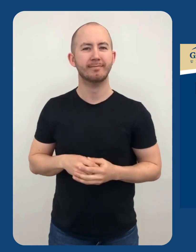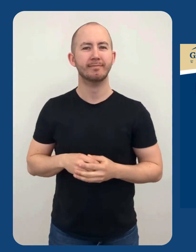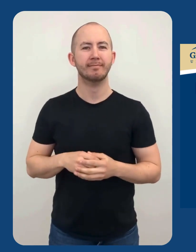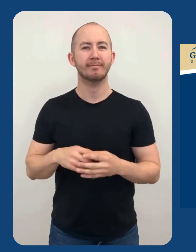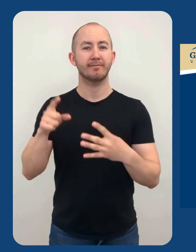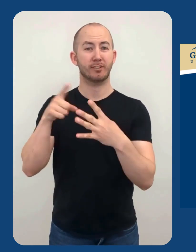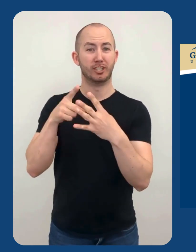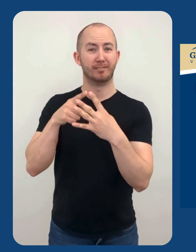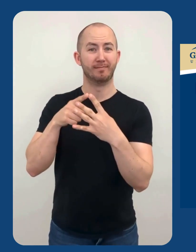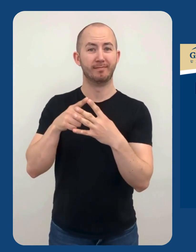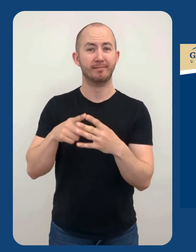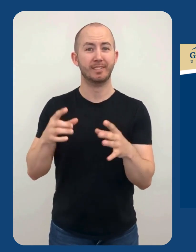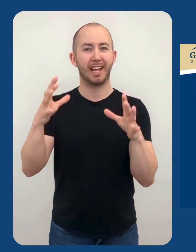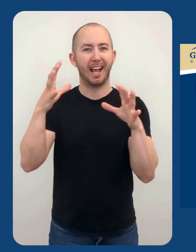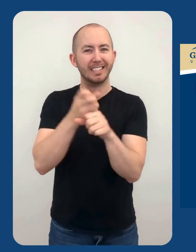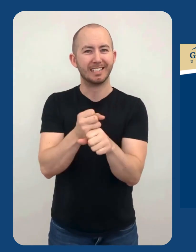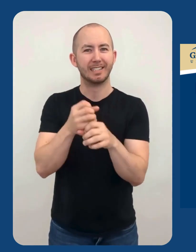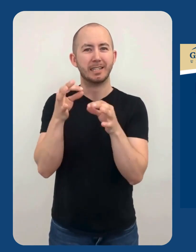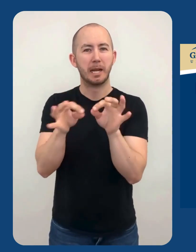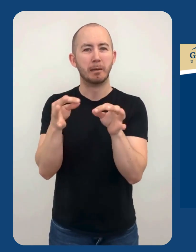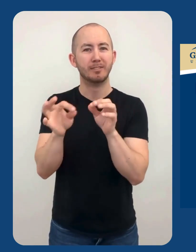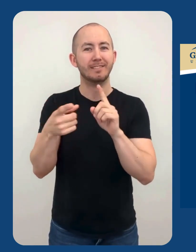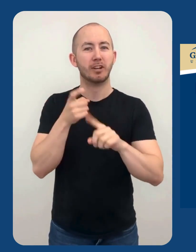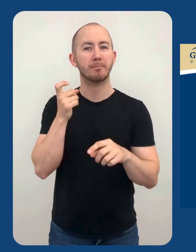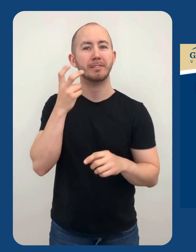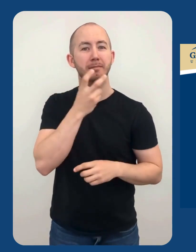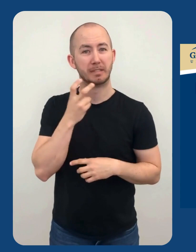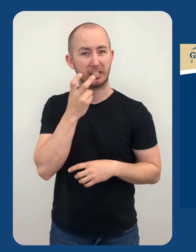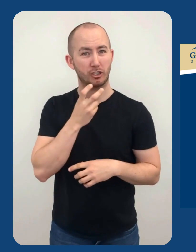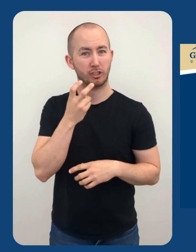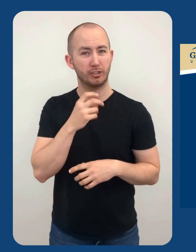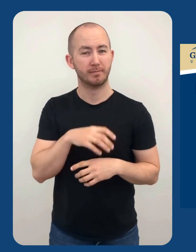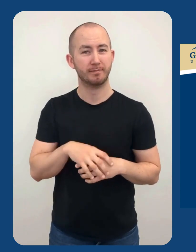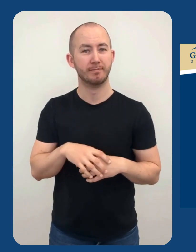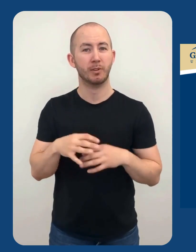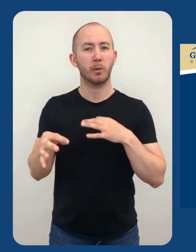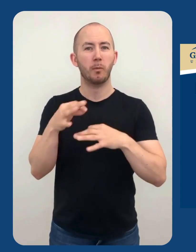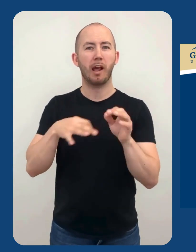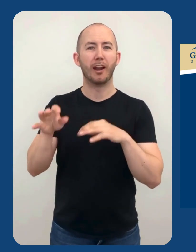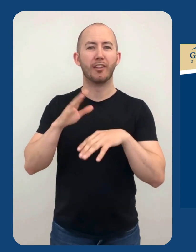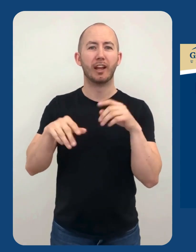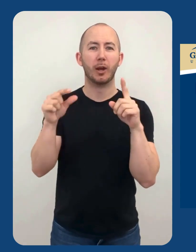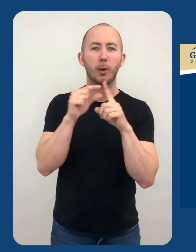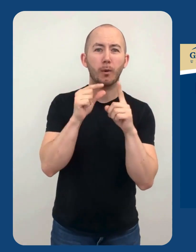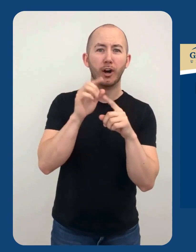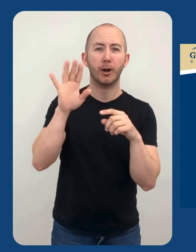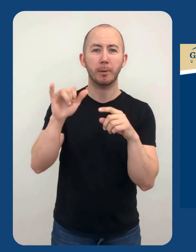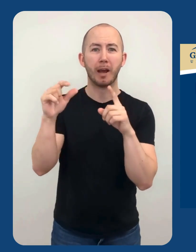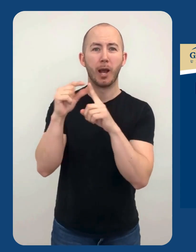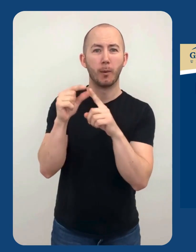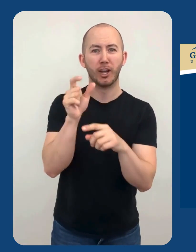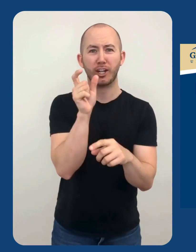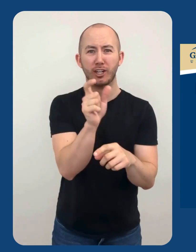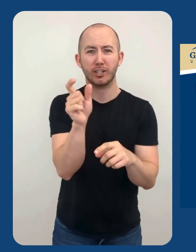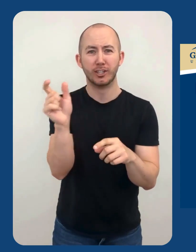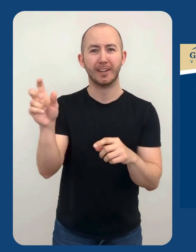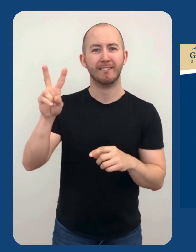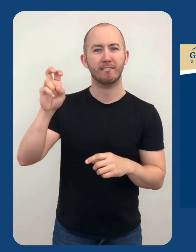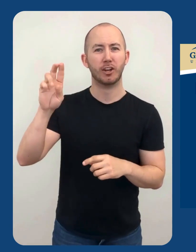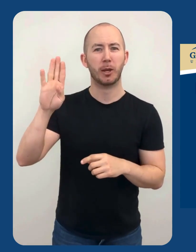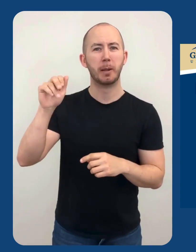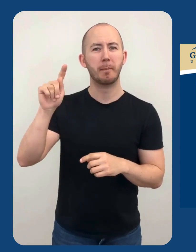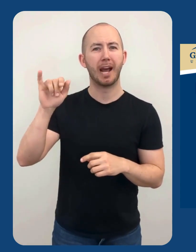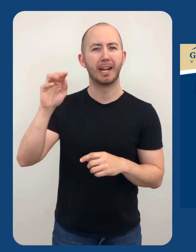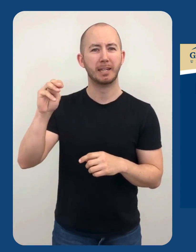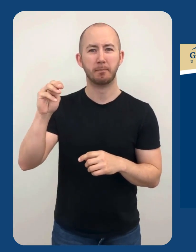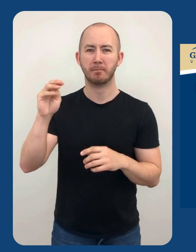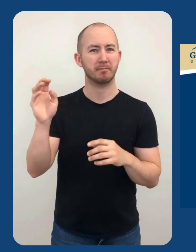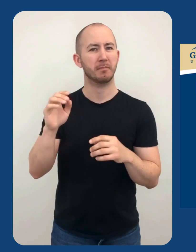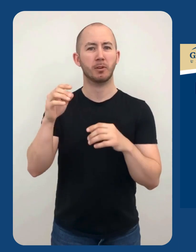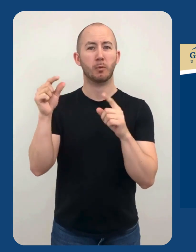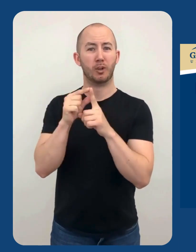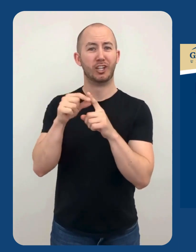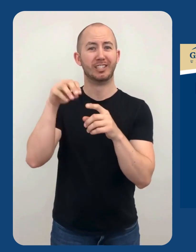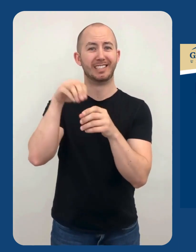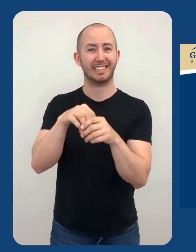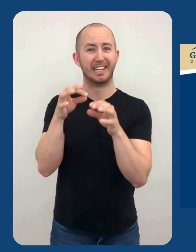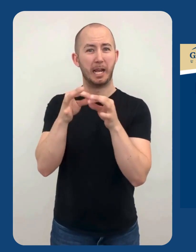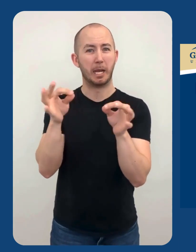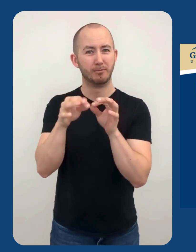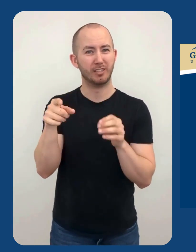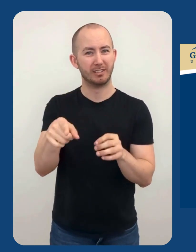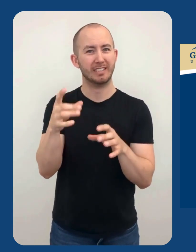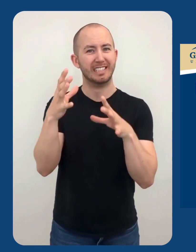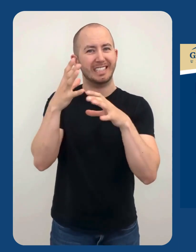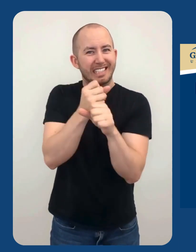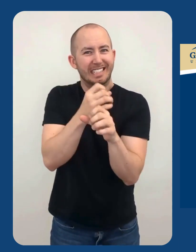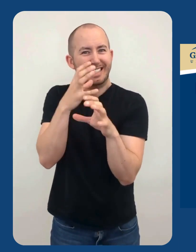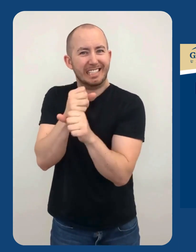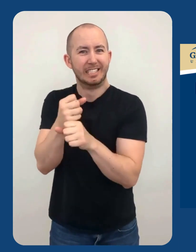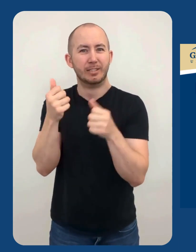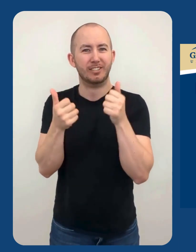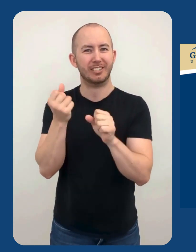Condensing captions from speech - Rather than verbatim, the words in the captions are condensed